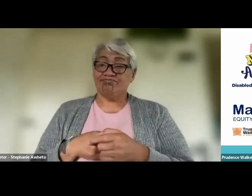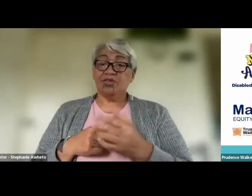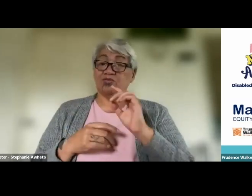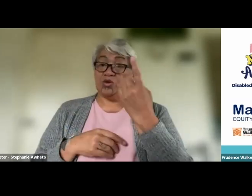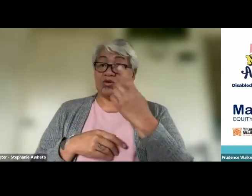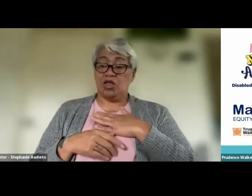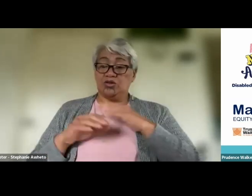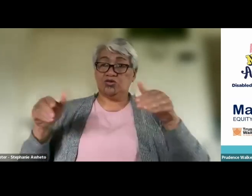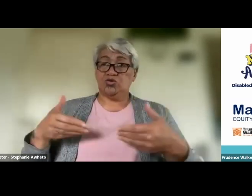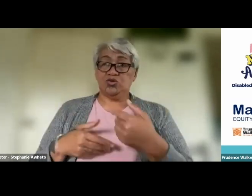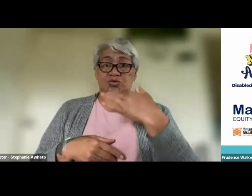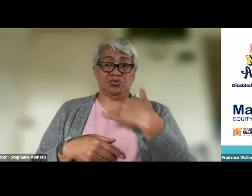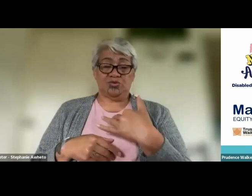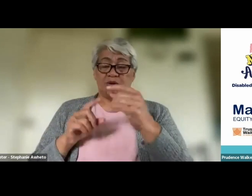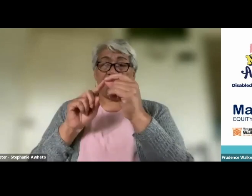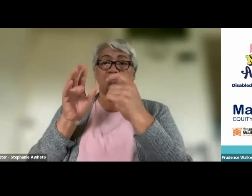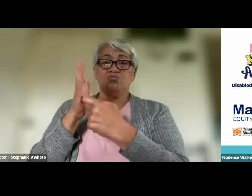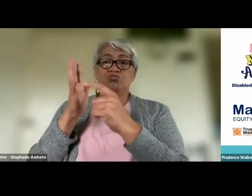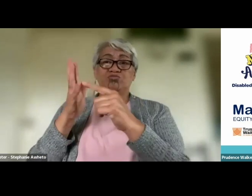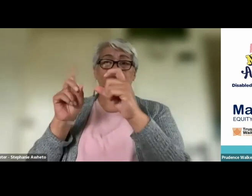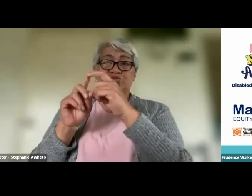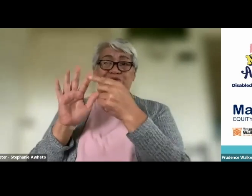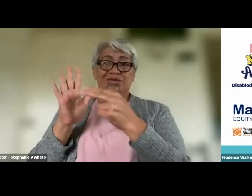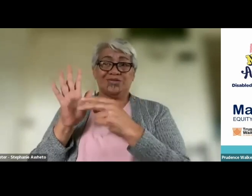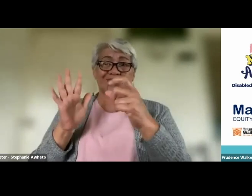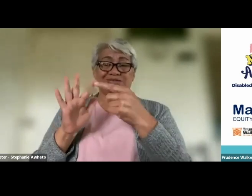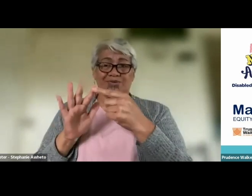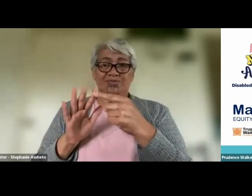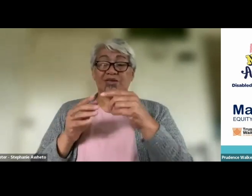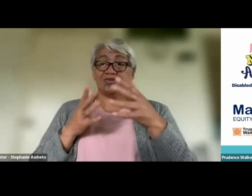I’m Prudence Walker, and I am a disabled person.